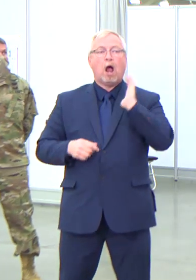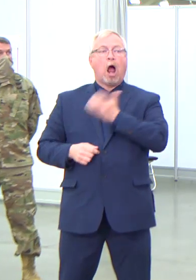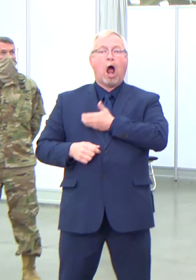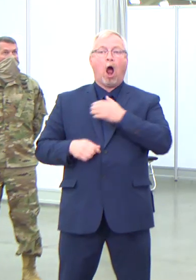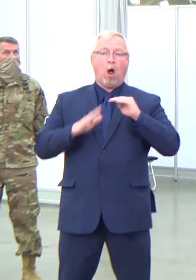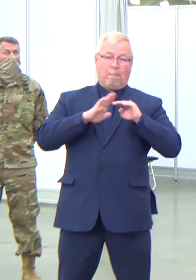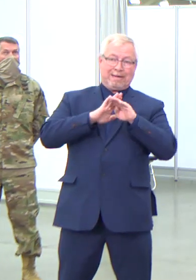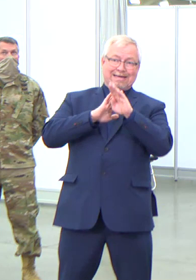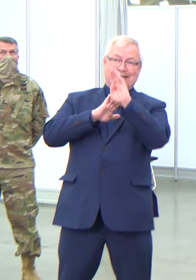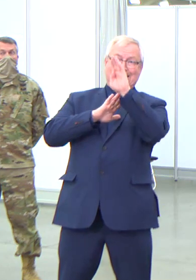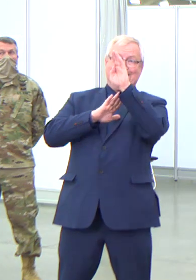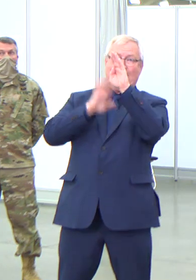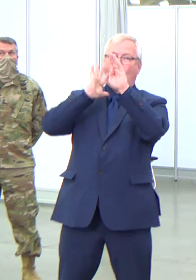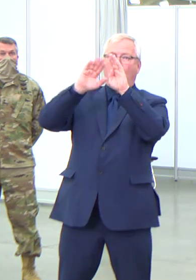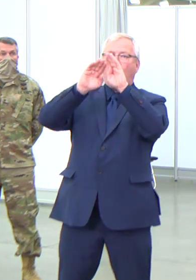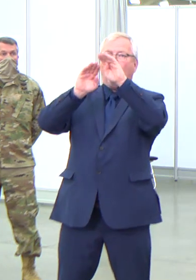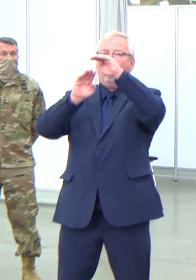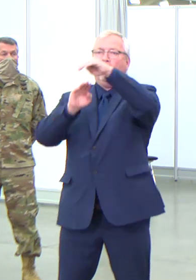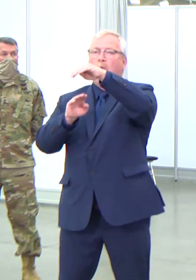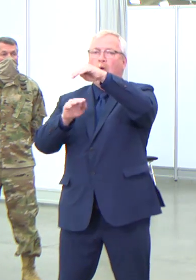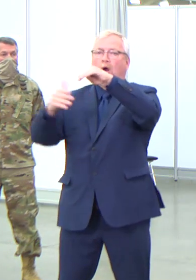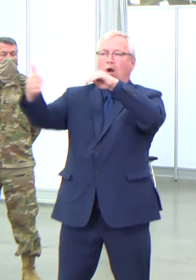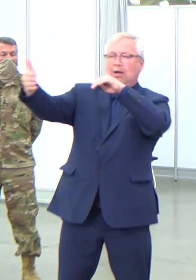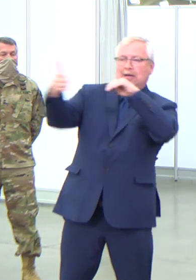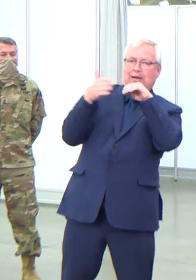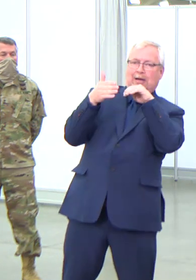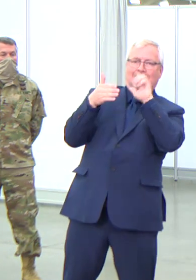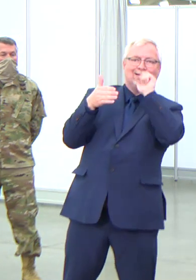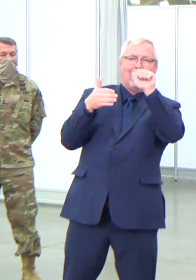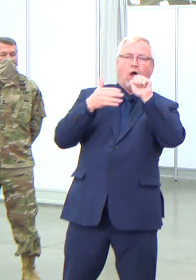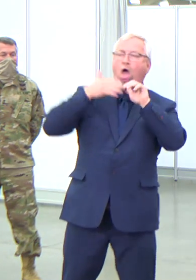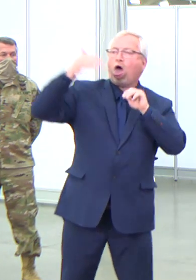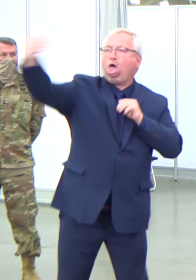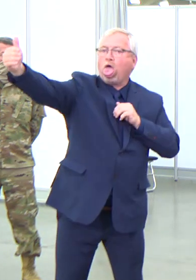, so we do hope our peak day will be sooner, and there are some encouraging signs. Elsewhere in the world,